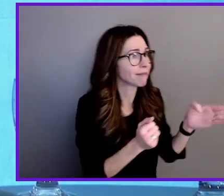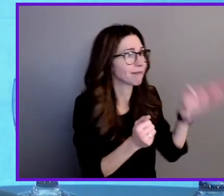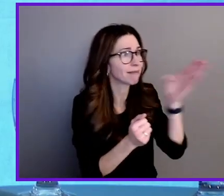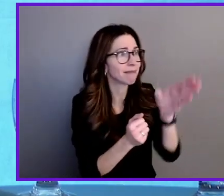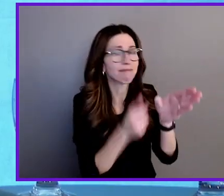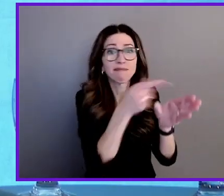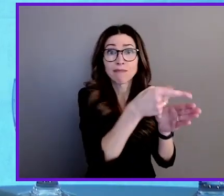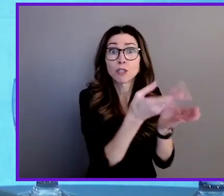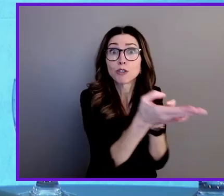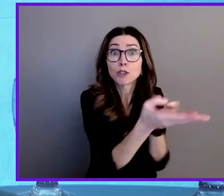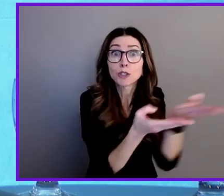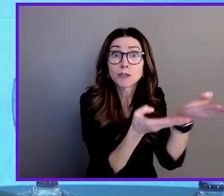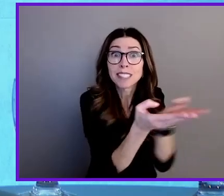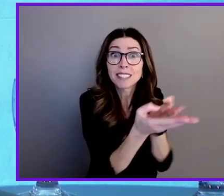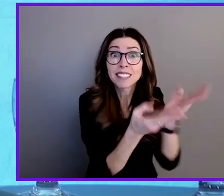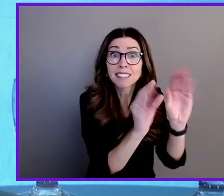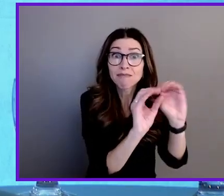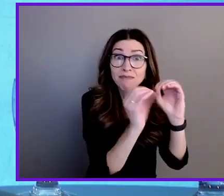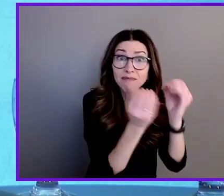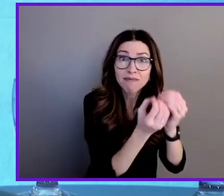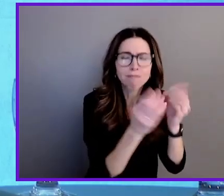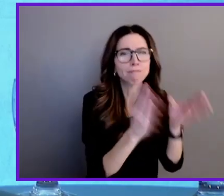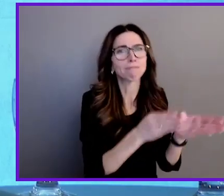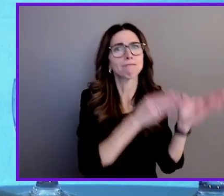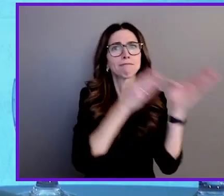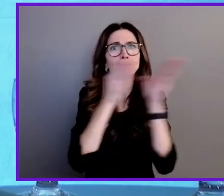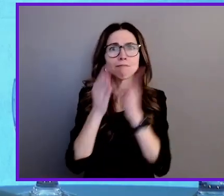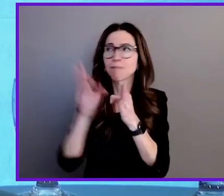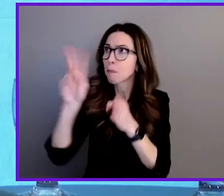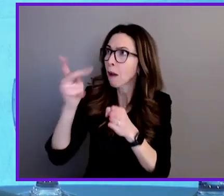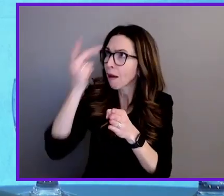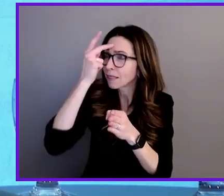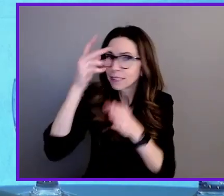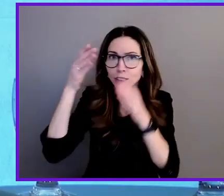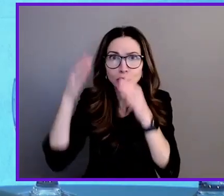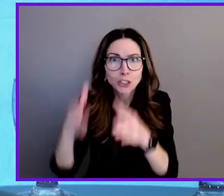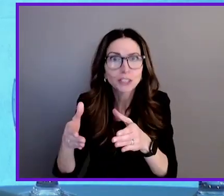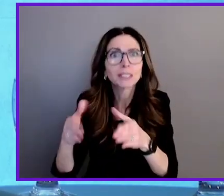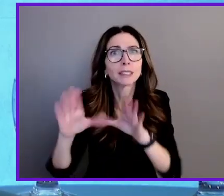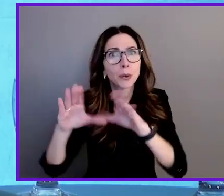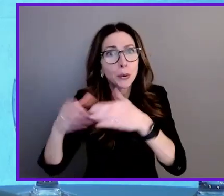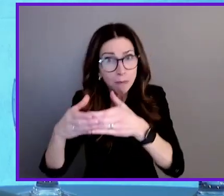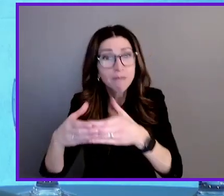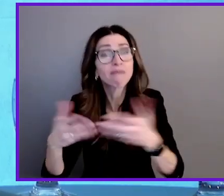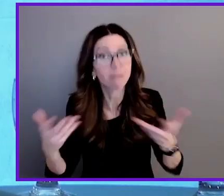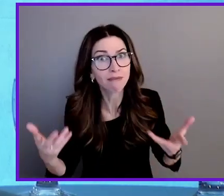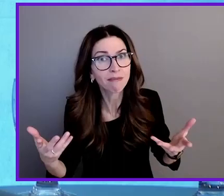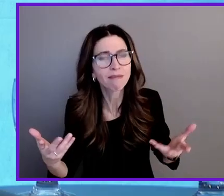A lot of people in Canada are convinced that it’s time to establish a real